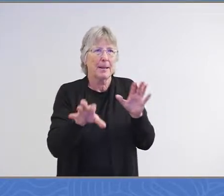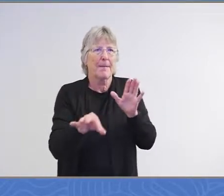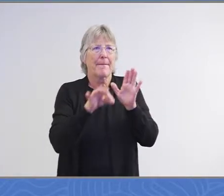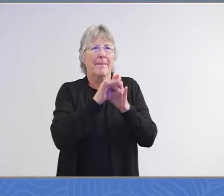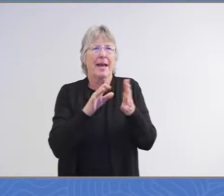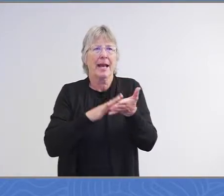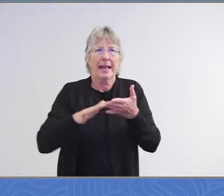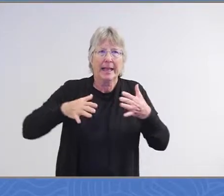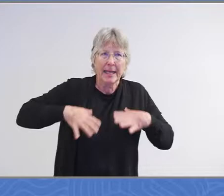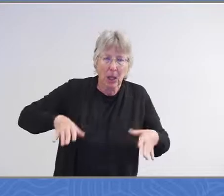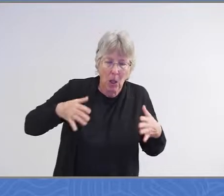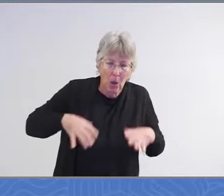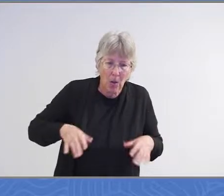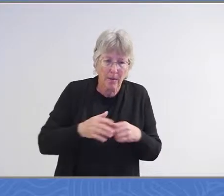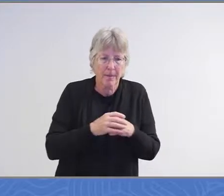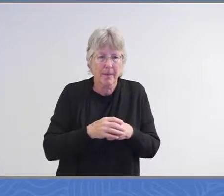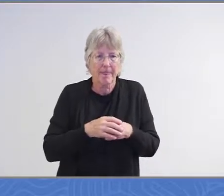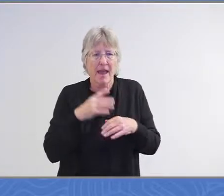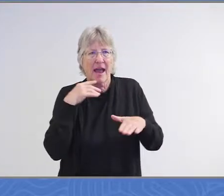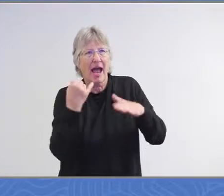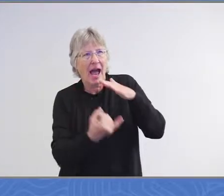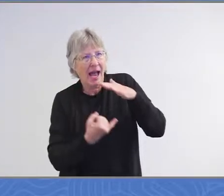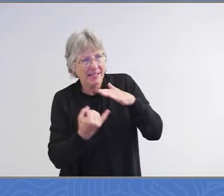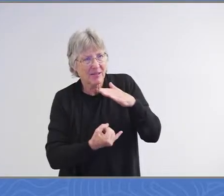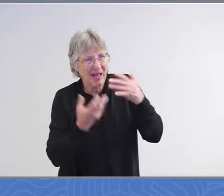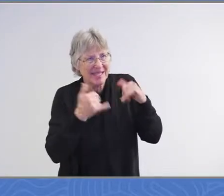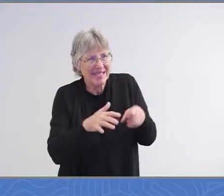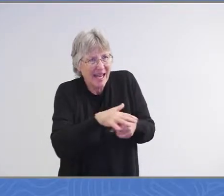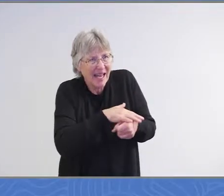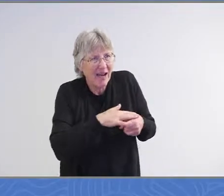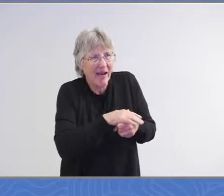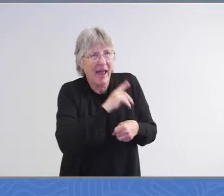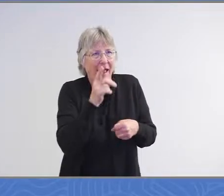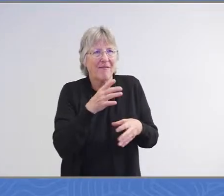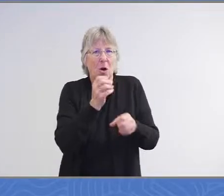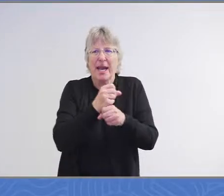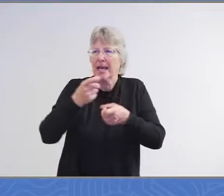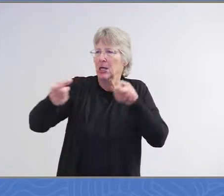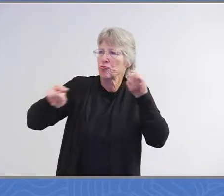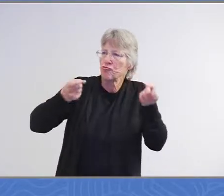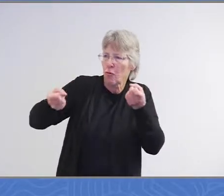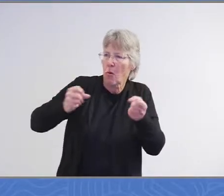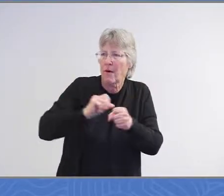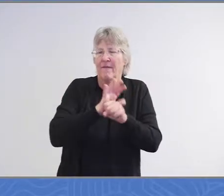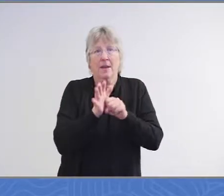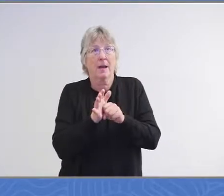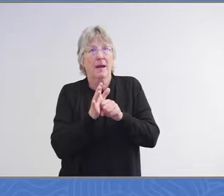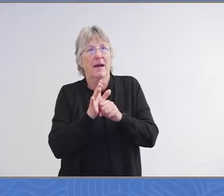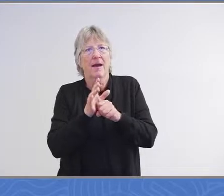They need to isolate and stay within their bubble, if we're ever going to get control of this virus our infection rates are soaring